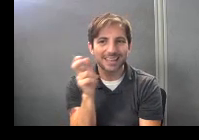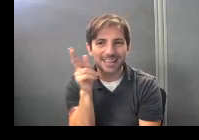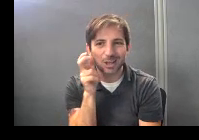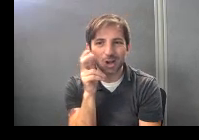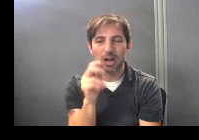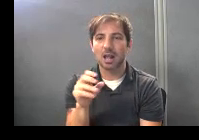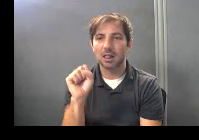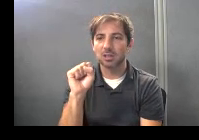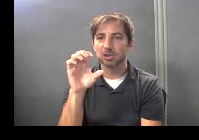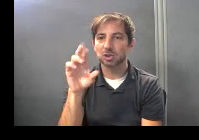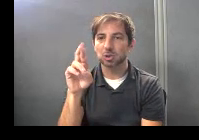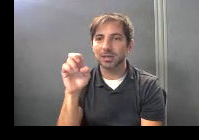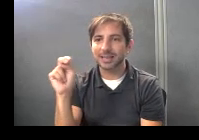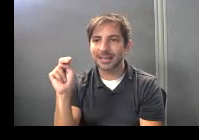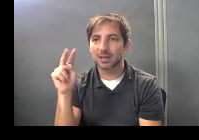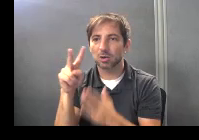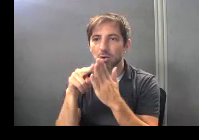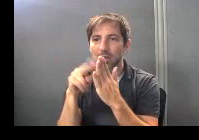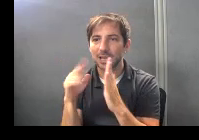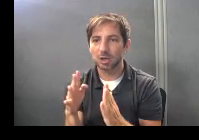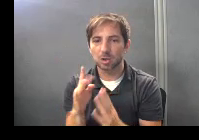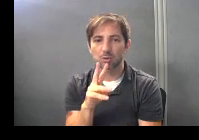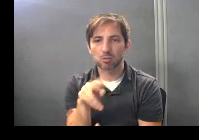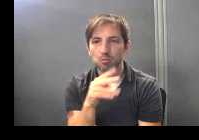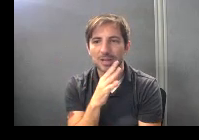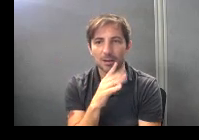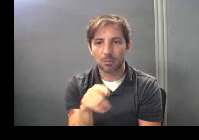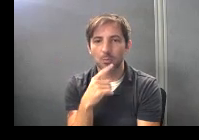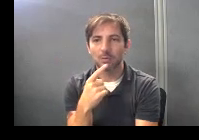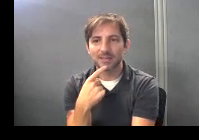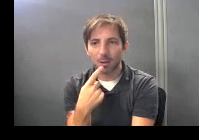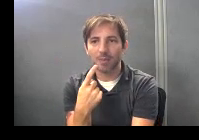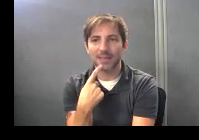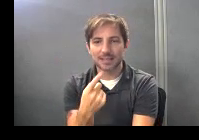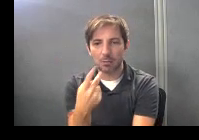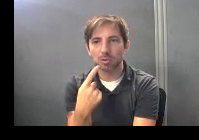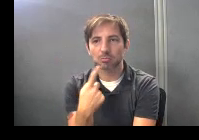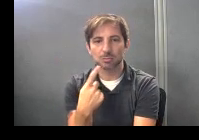SCREEN READERS READING OUT ALL OF THE CHAT OVER AND OVER AND OVER, AND IT'S -- I'M NOT